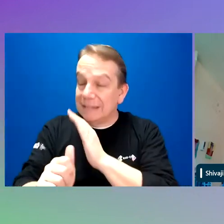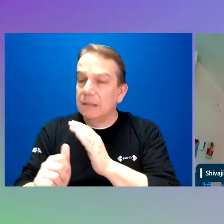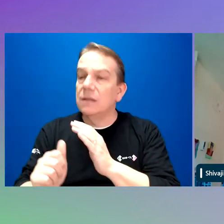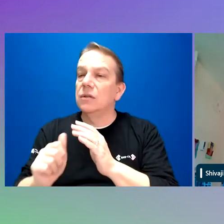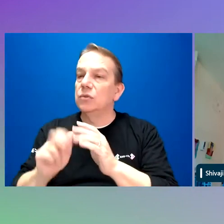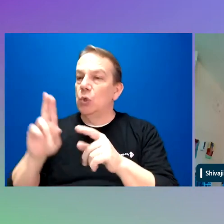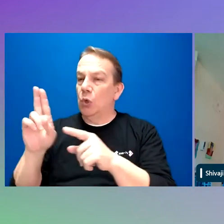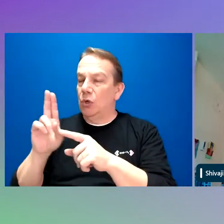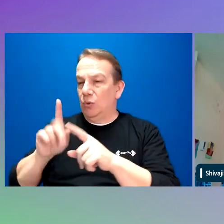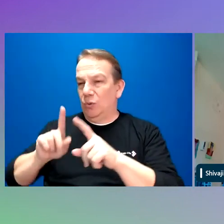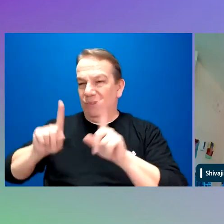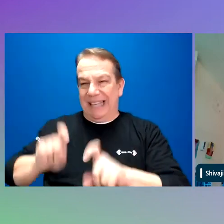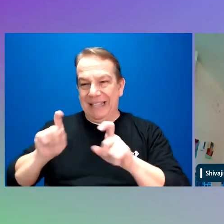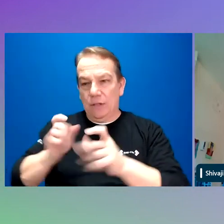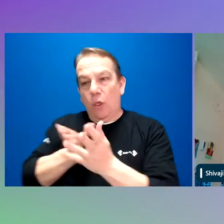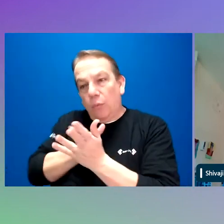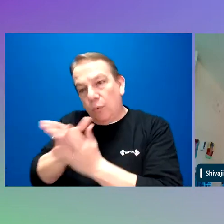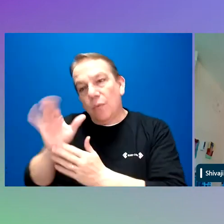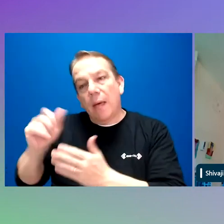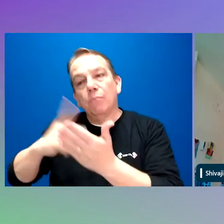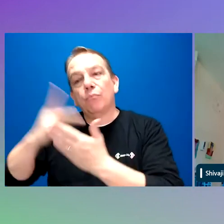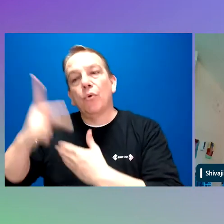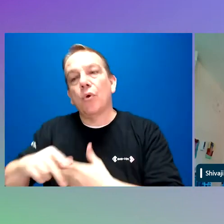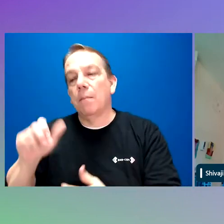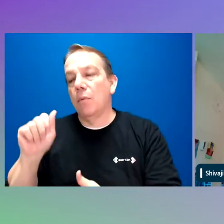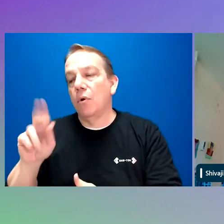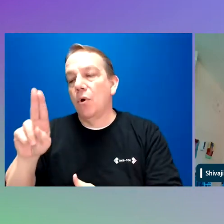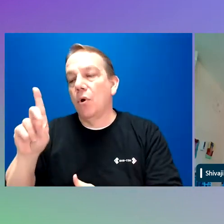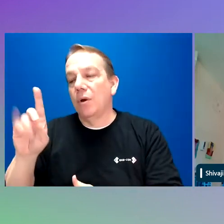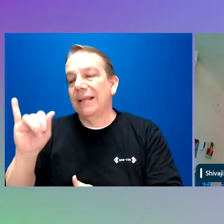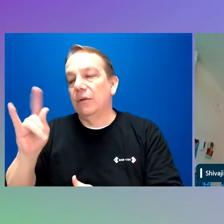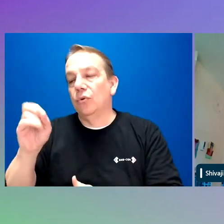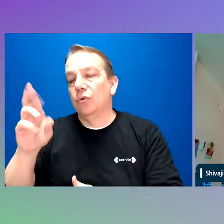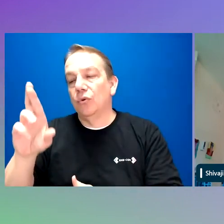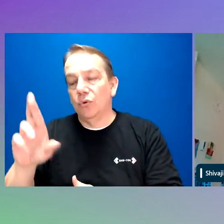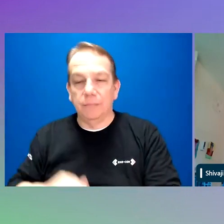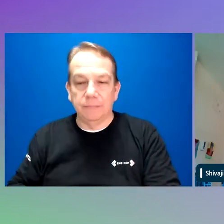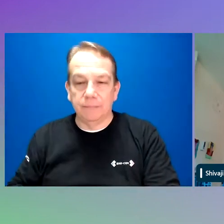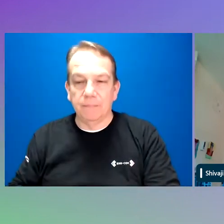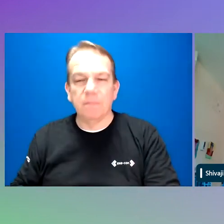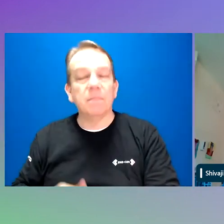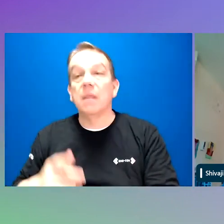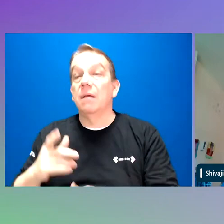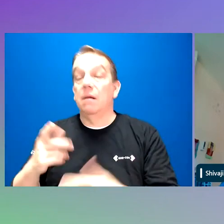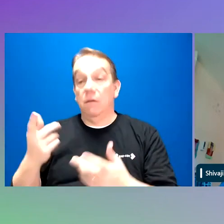understand what those, what those tests mean and what the